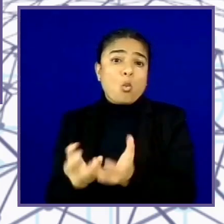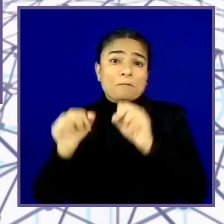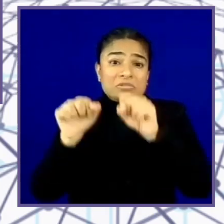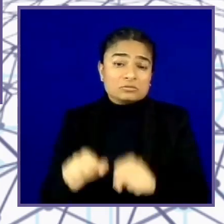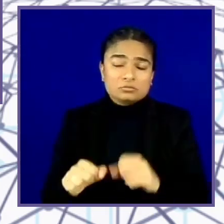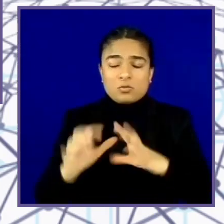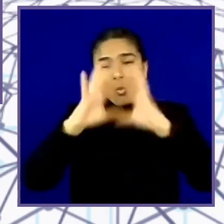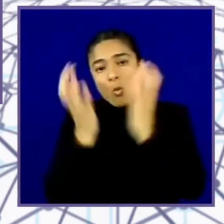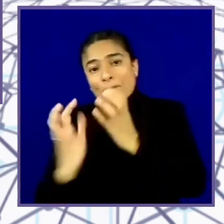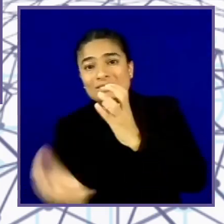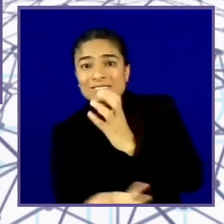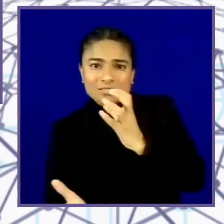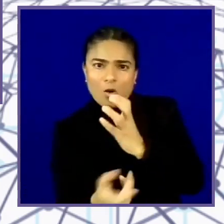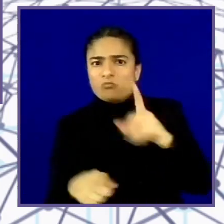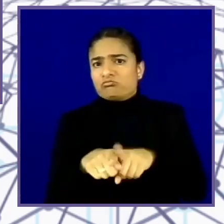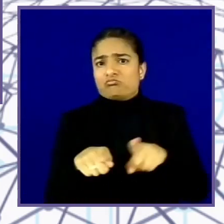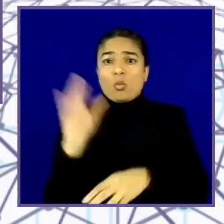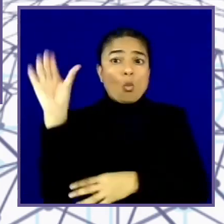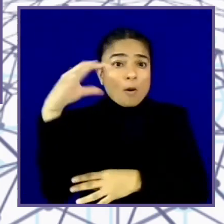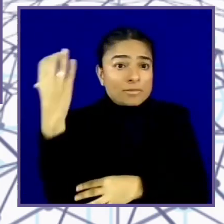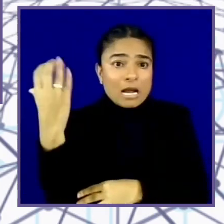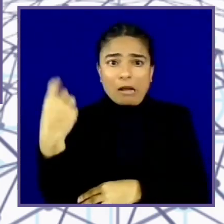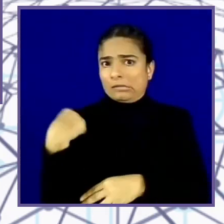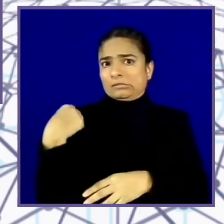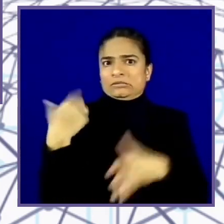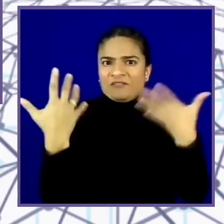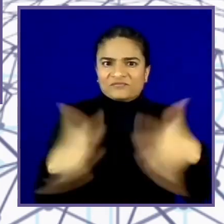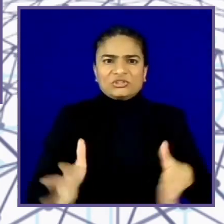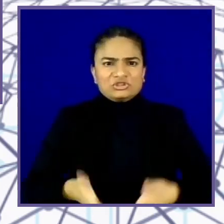The website features an inclusive care guide, as well as documents outlining